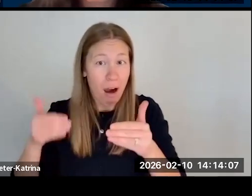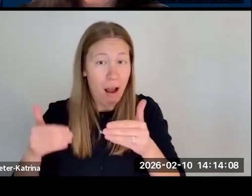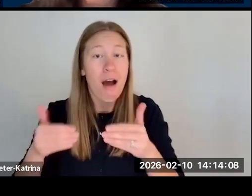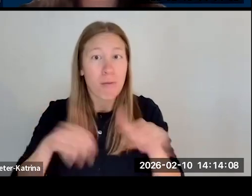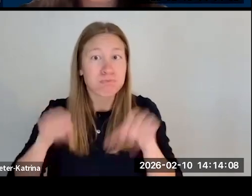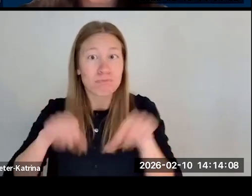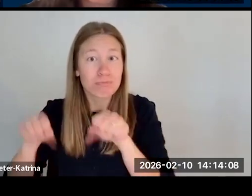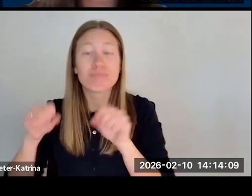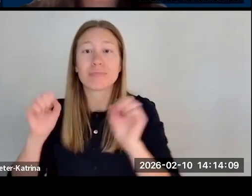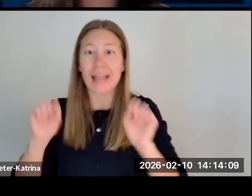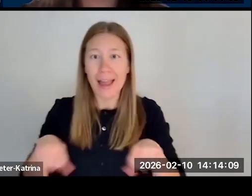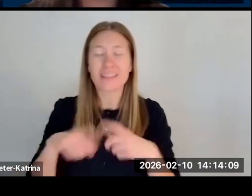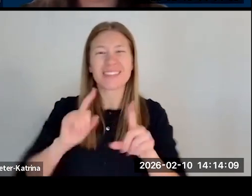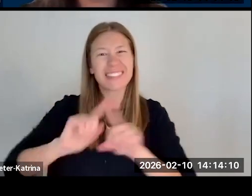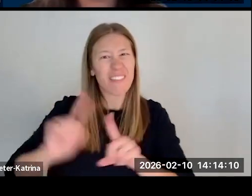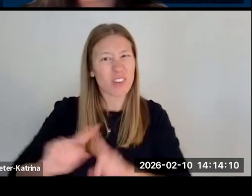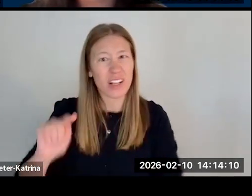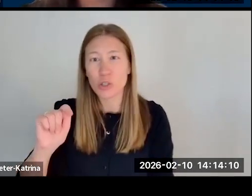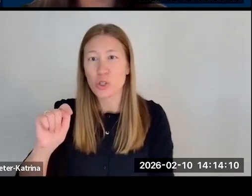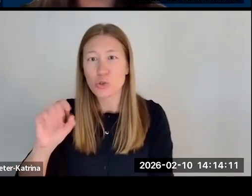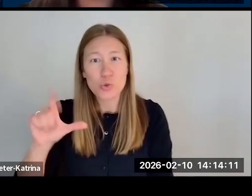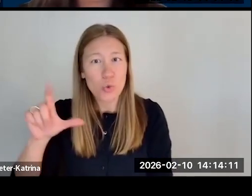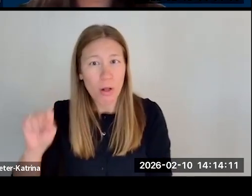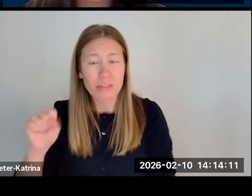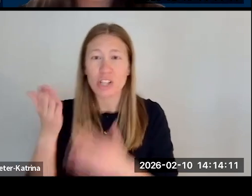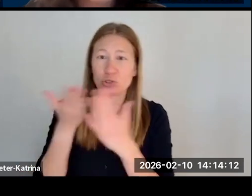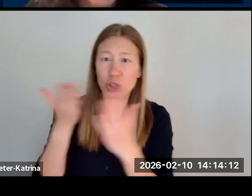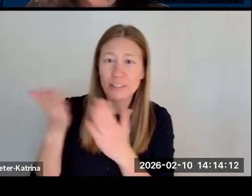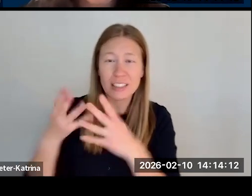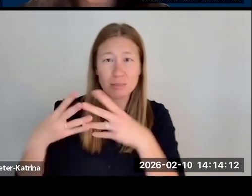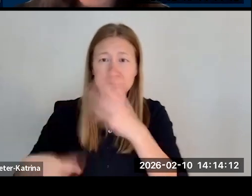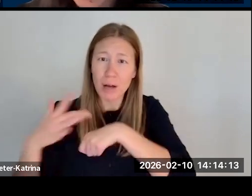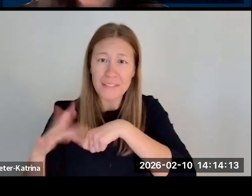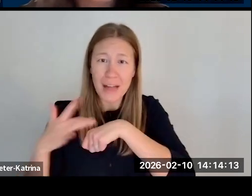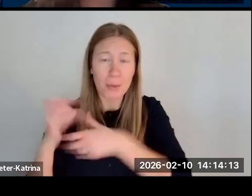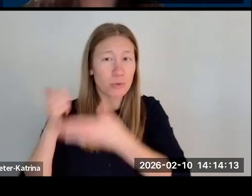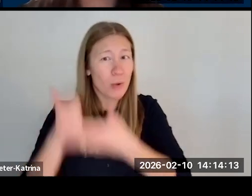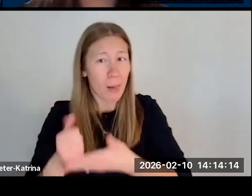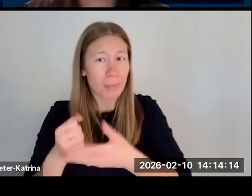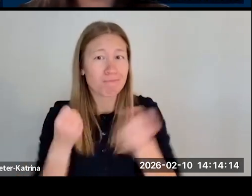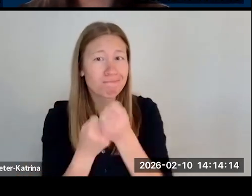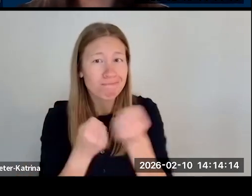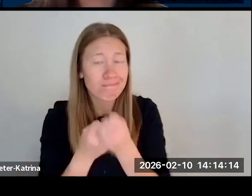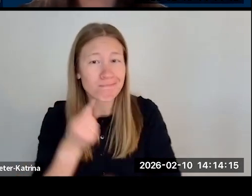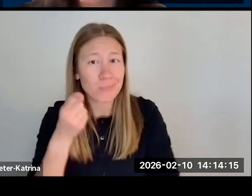and what tools and services are available to help you all with this work. All of the resources and tools